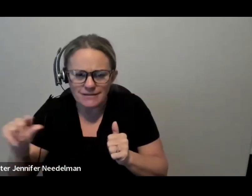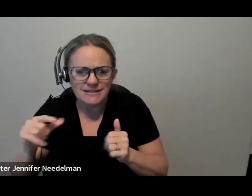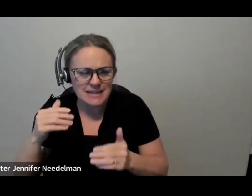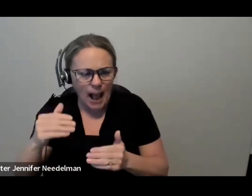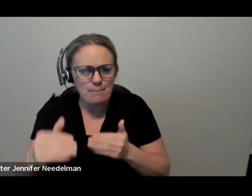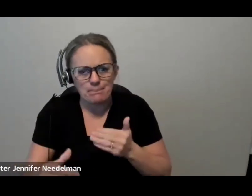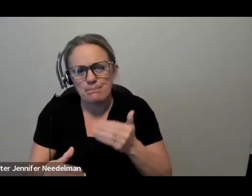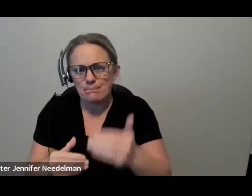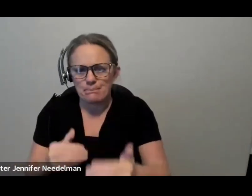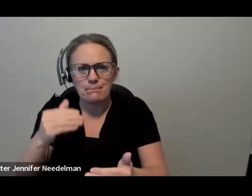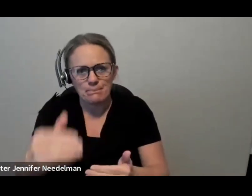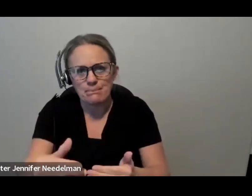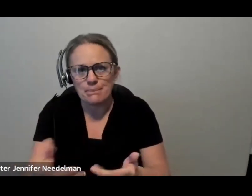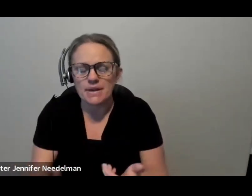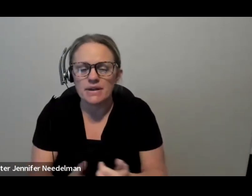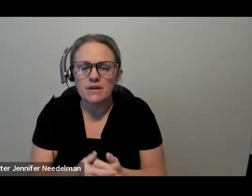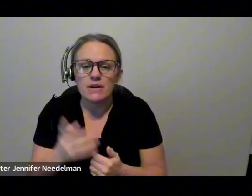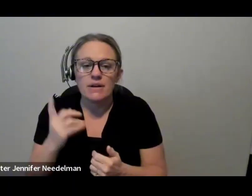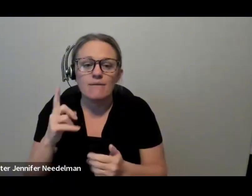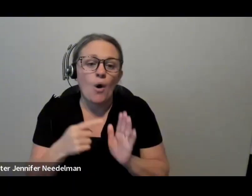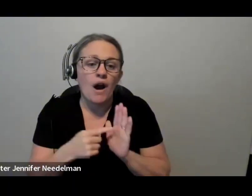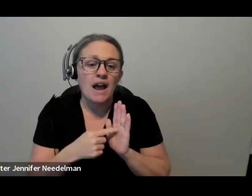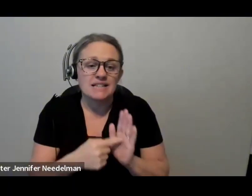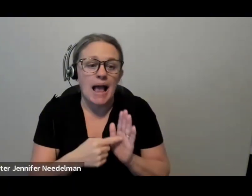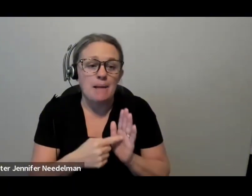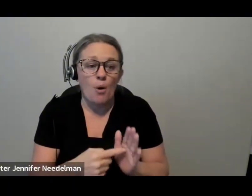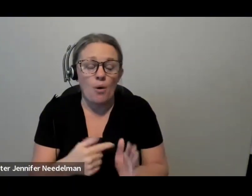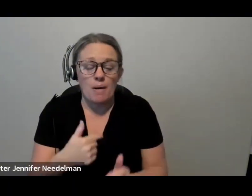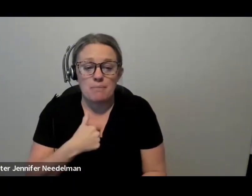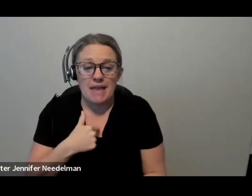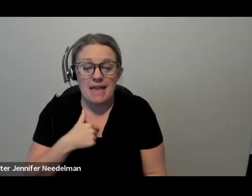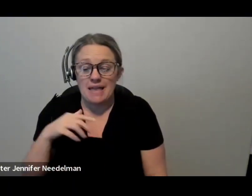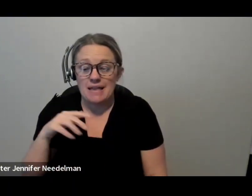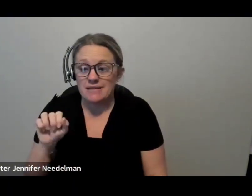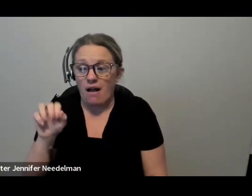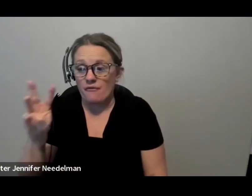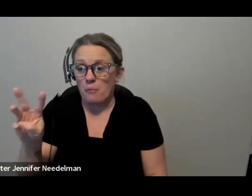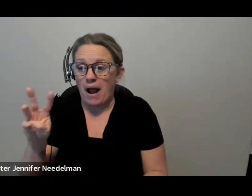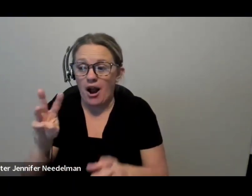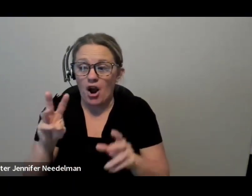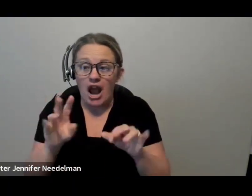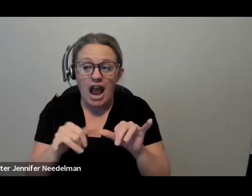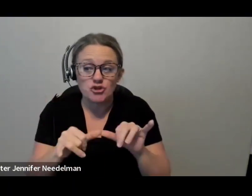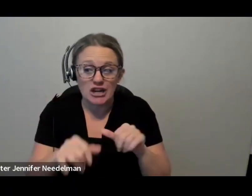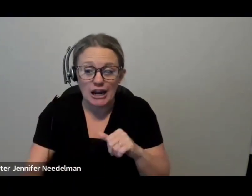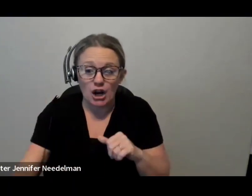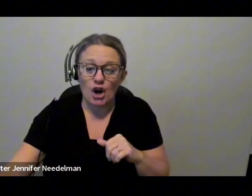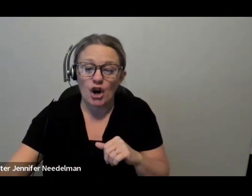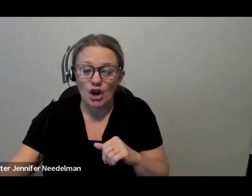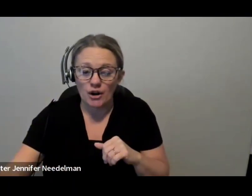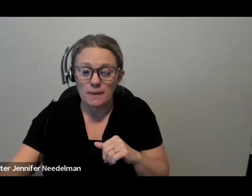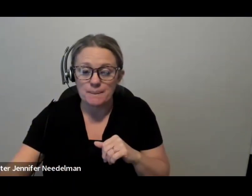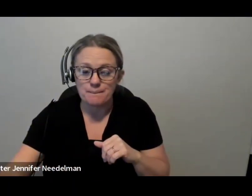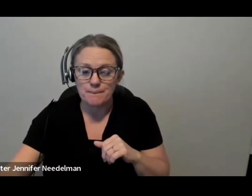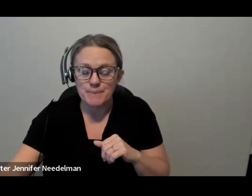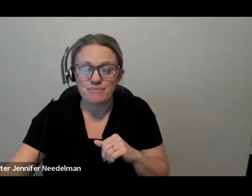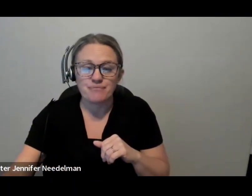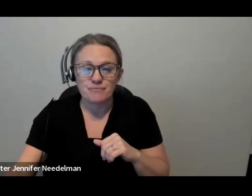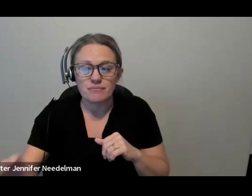of example, me as a software engineer, we, we would get a